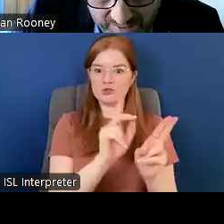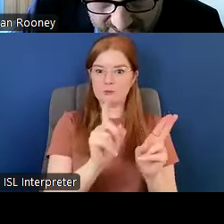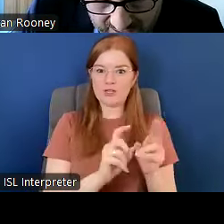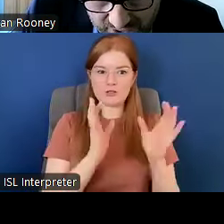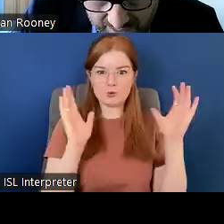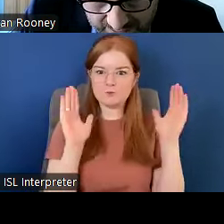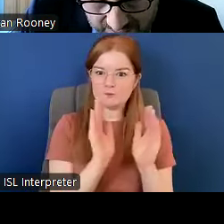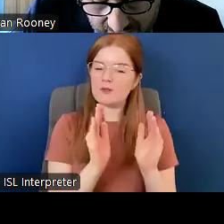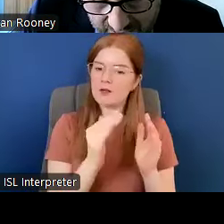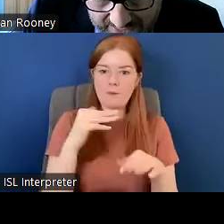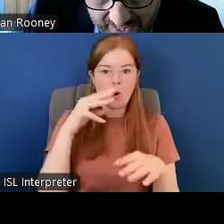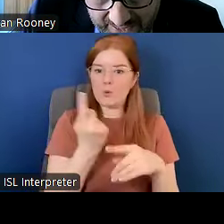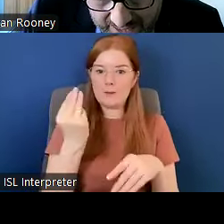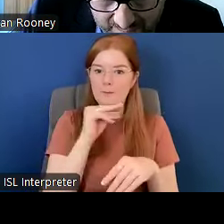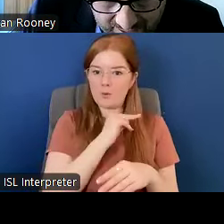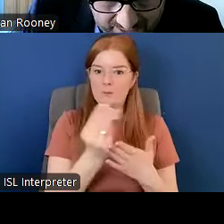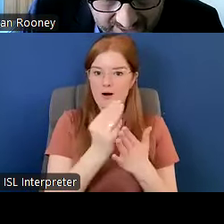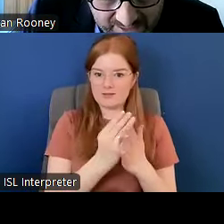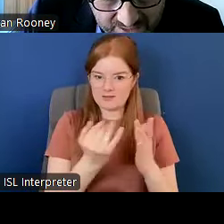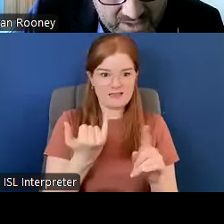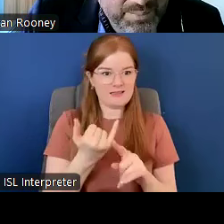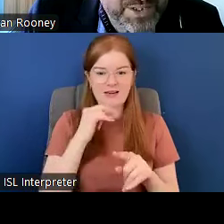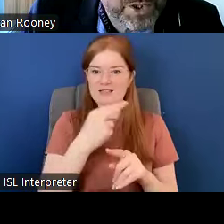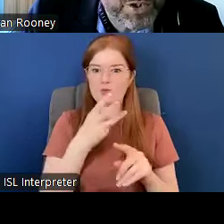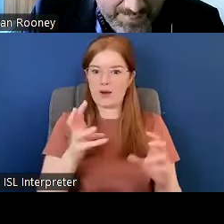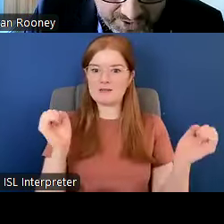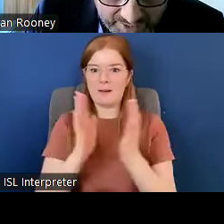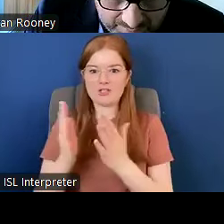their essential elements, again, in a manner akin to her composition of abstract